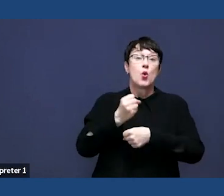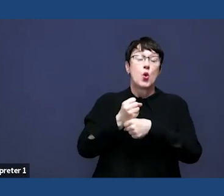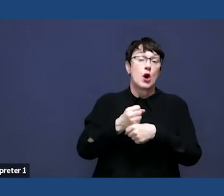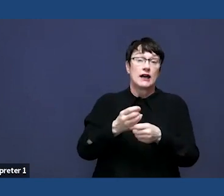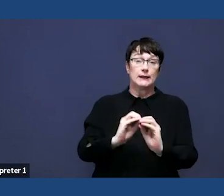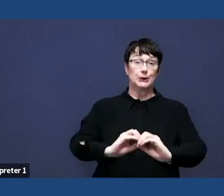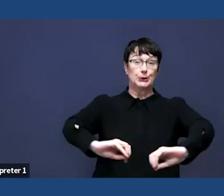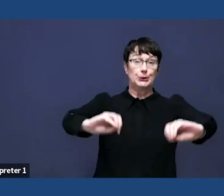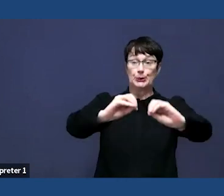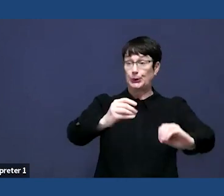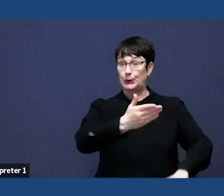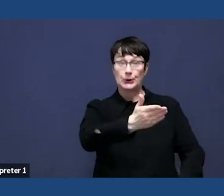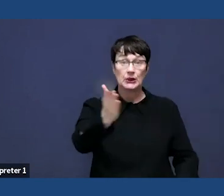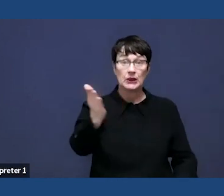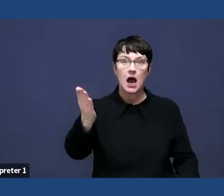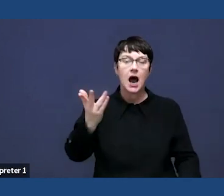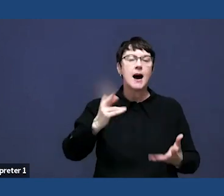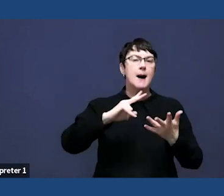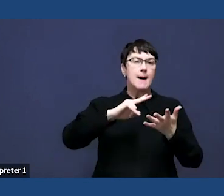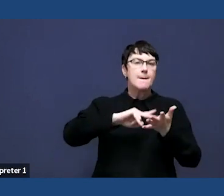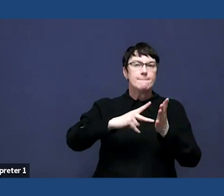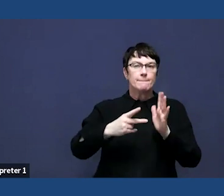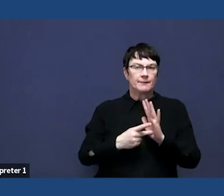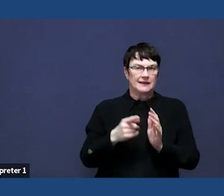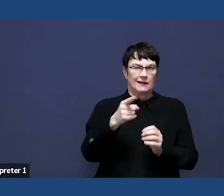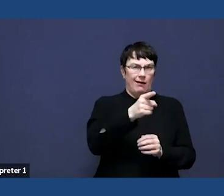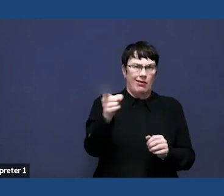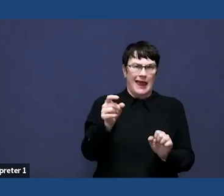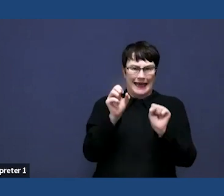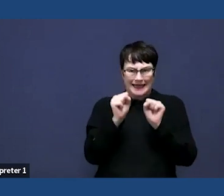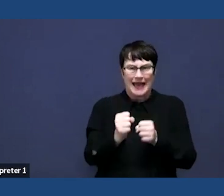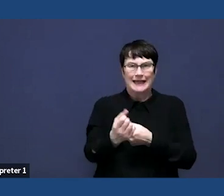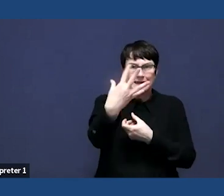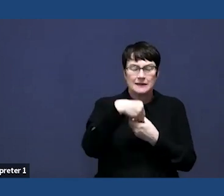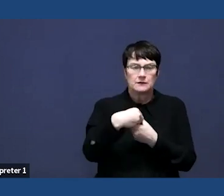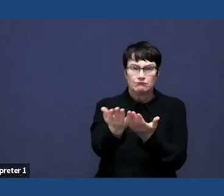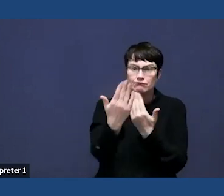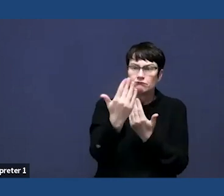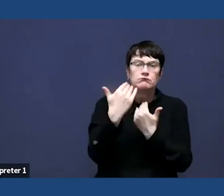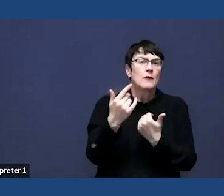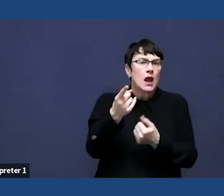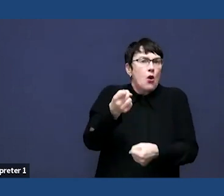of a sector, really potentially can contribute significantly to the employment and also economic